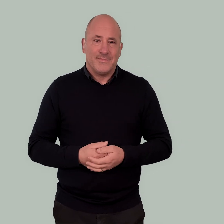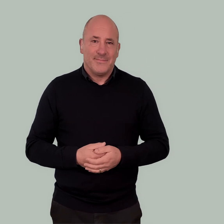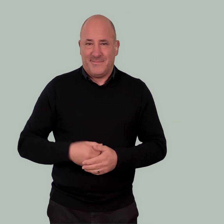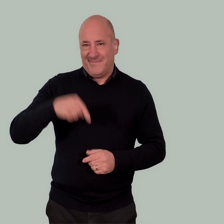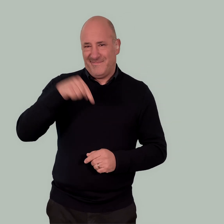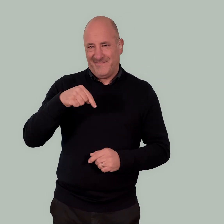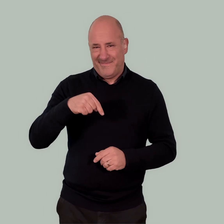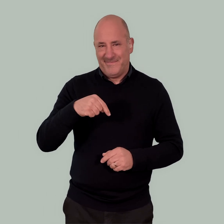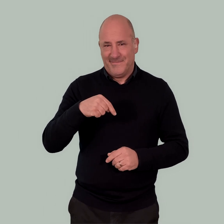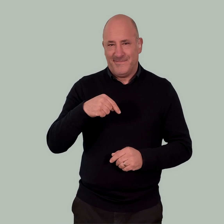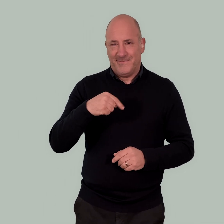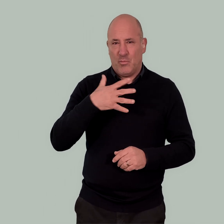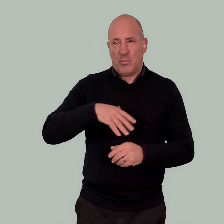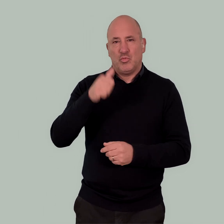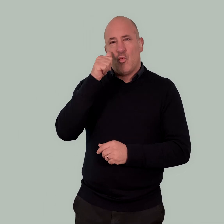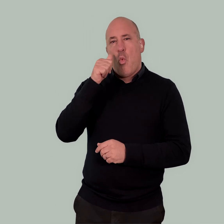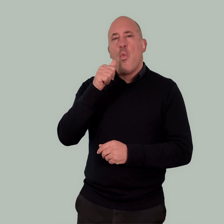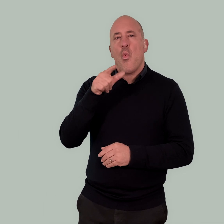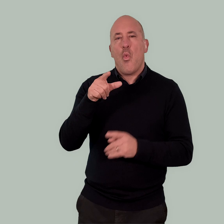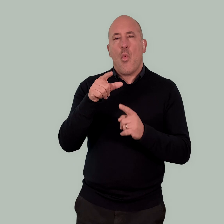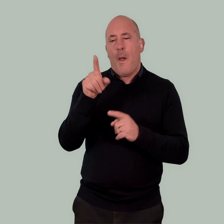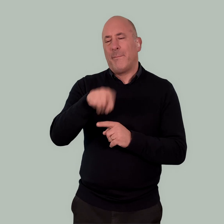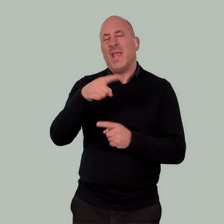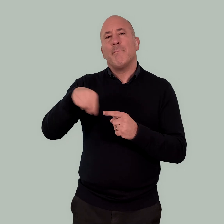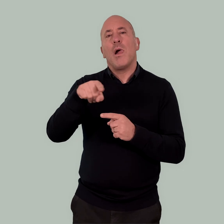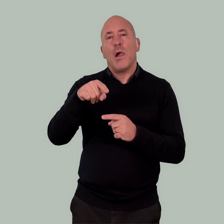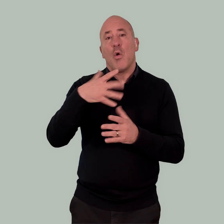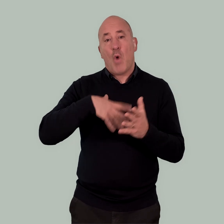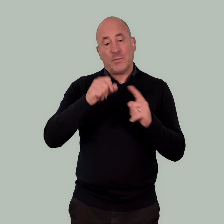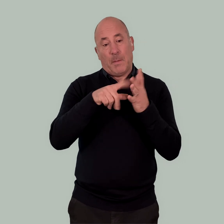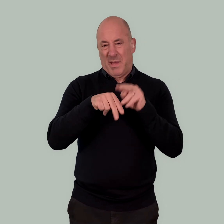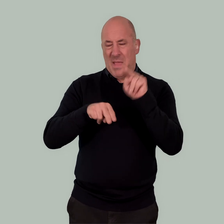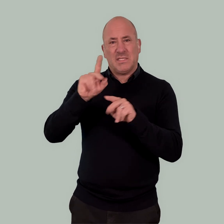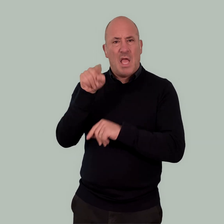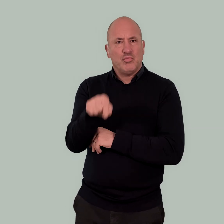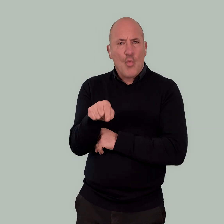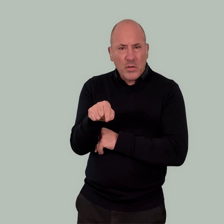Through this theme the review will consider what people want PIP to assess,